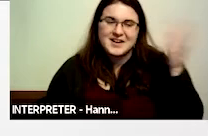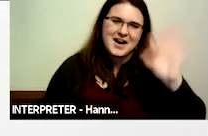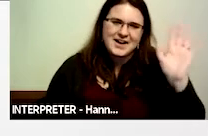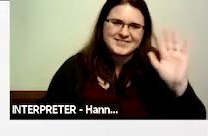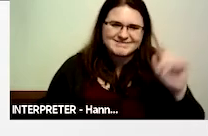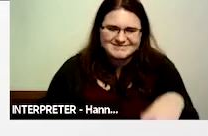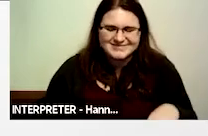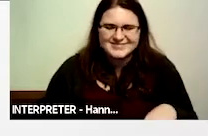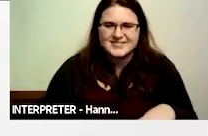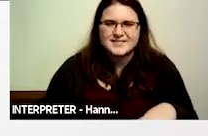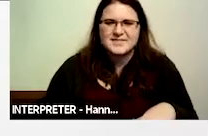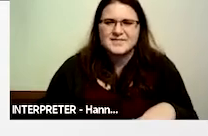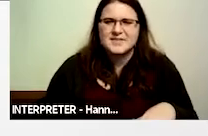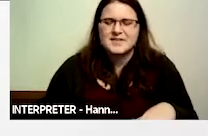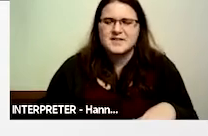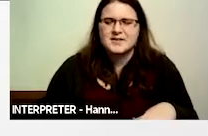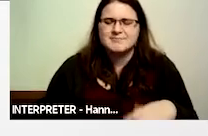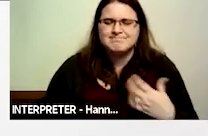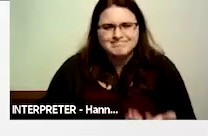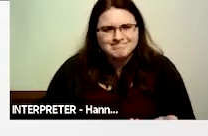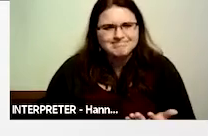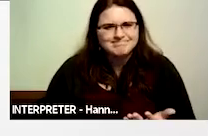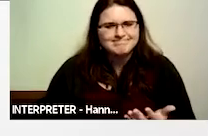Ben Woelk: But the idea, but it's very tough